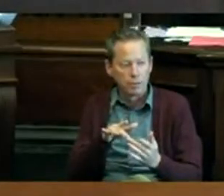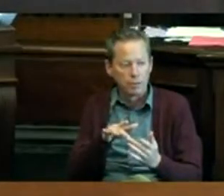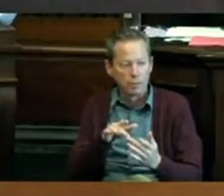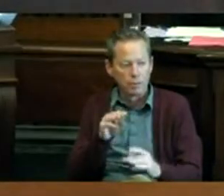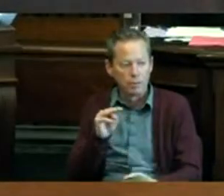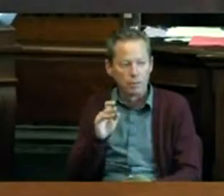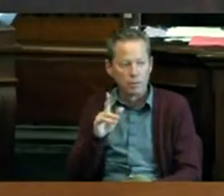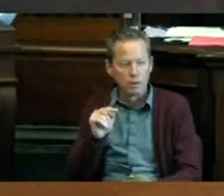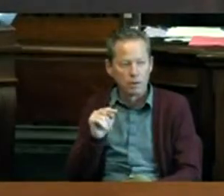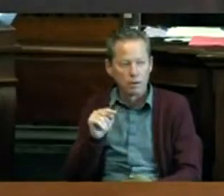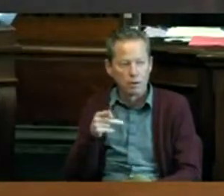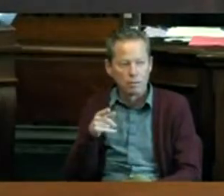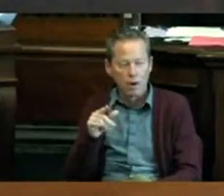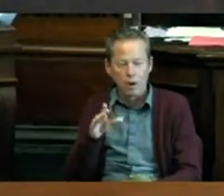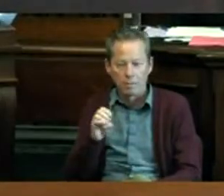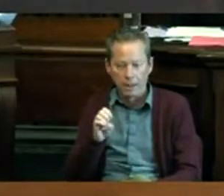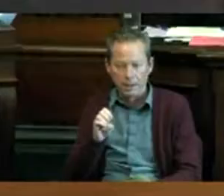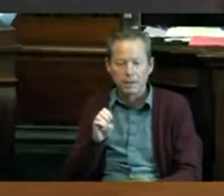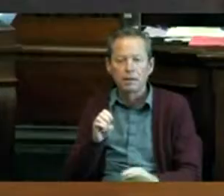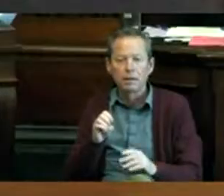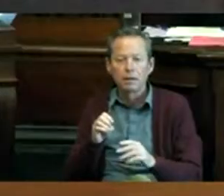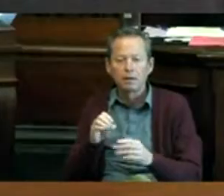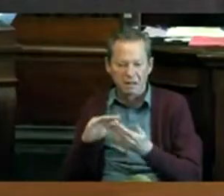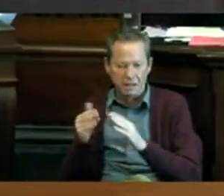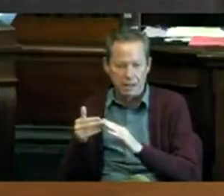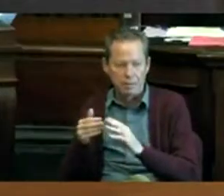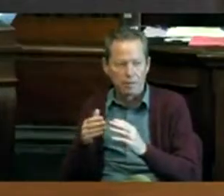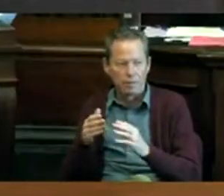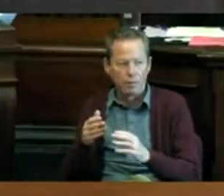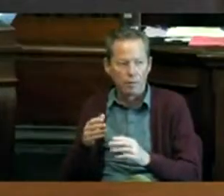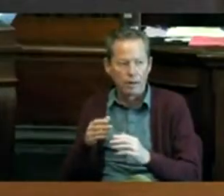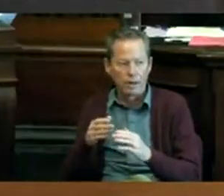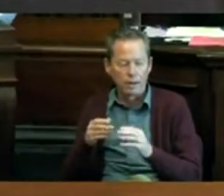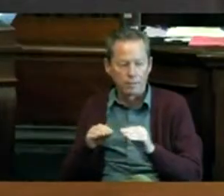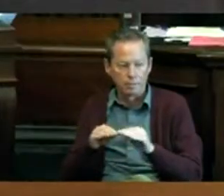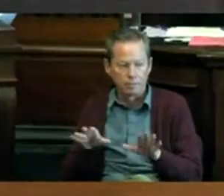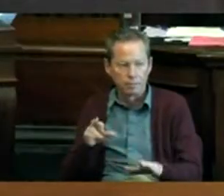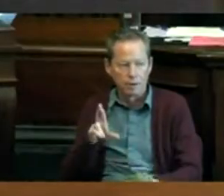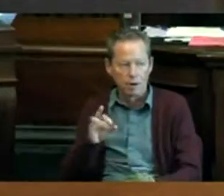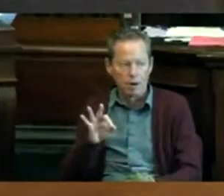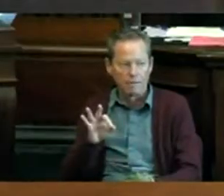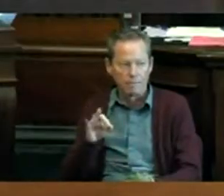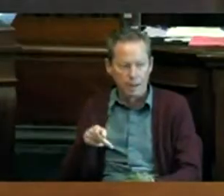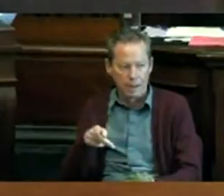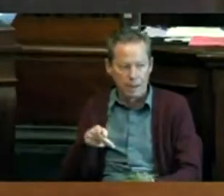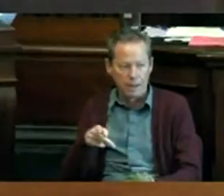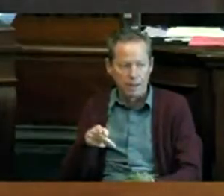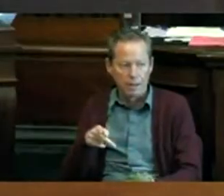tool? Yes. We reached out to